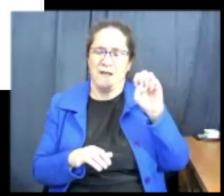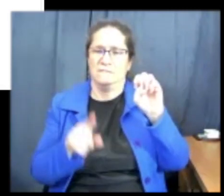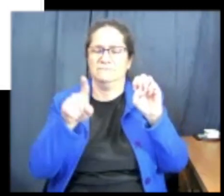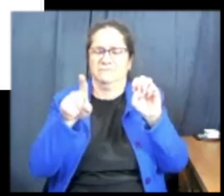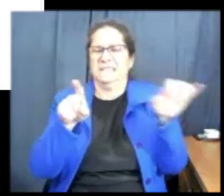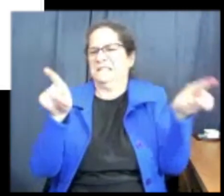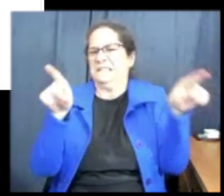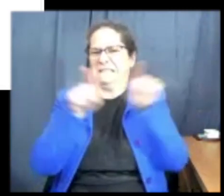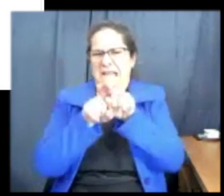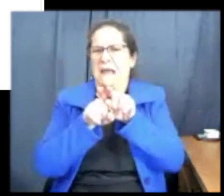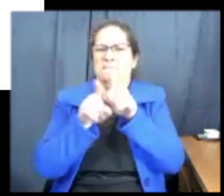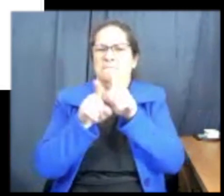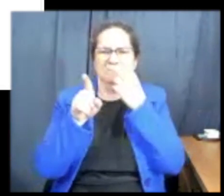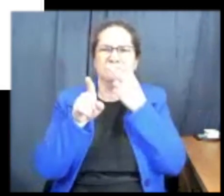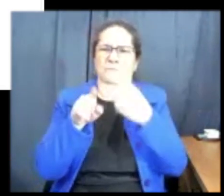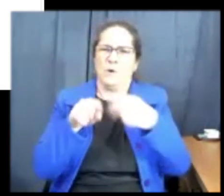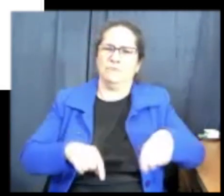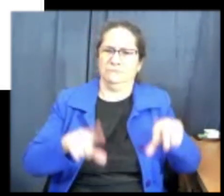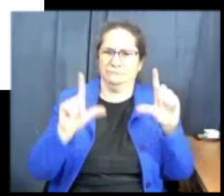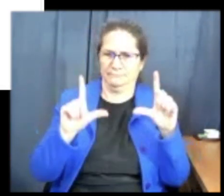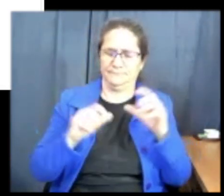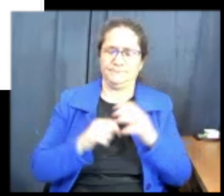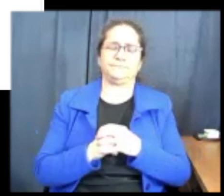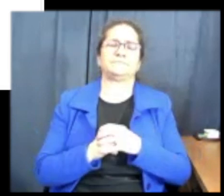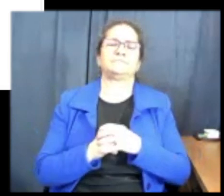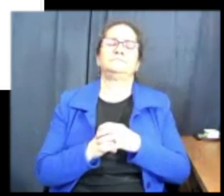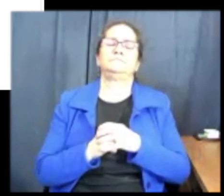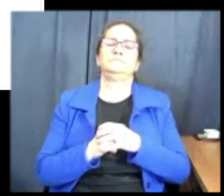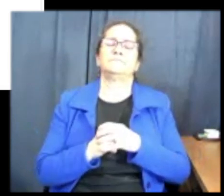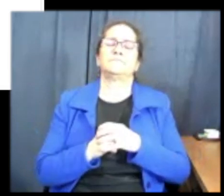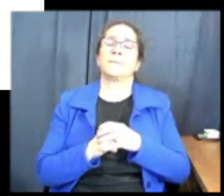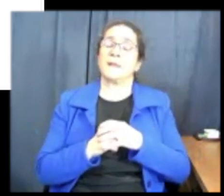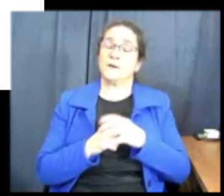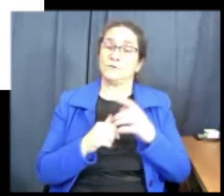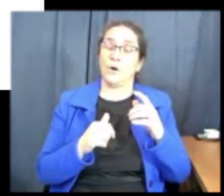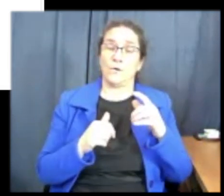So first we will get started by typing the here